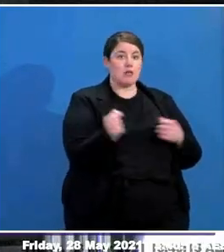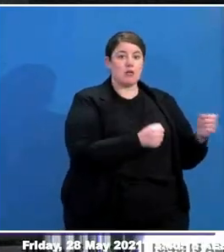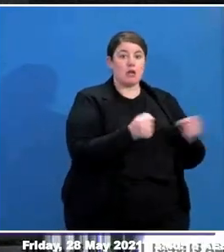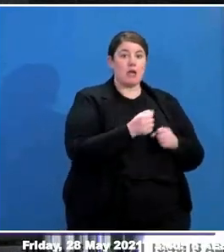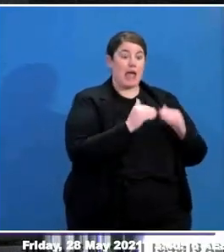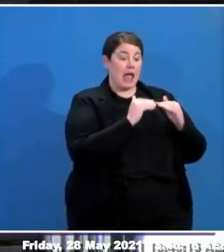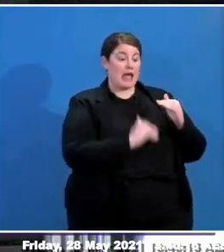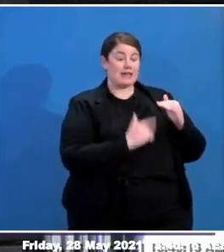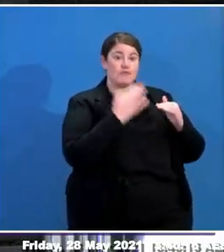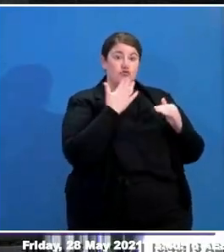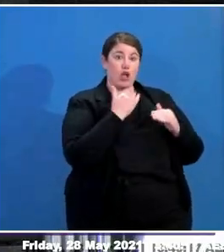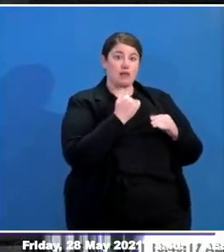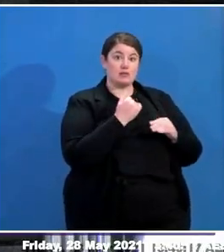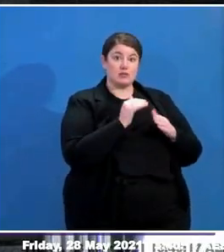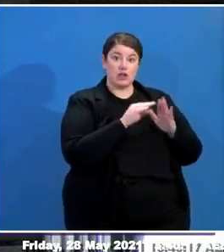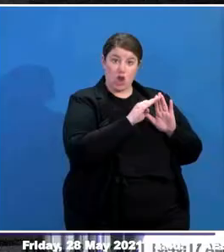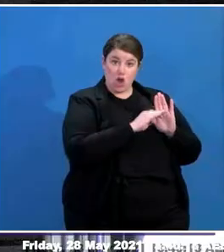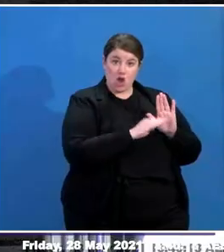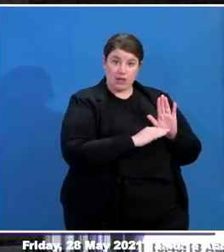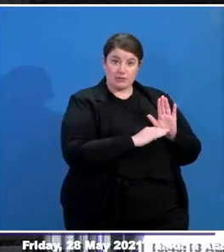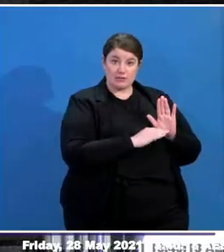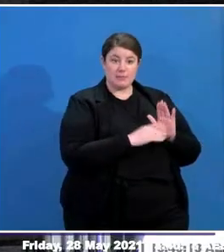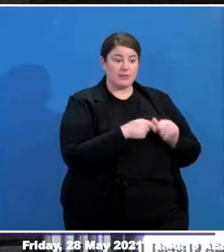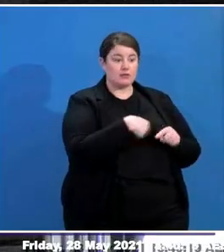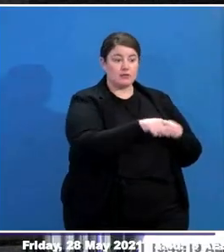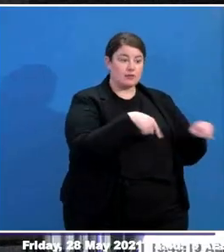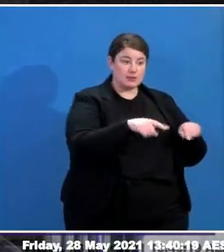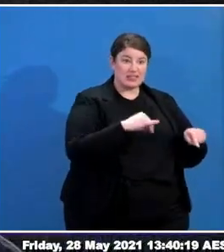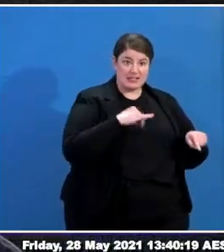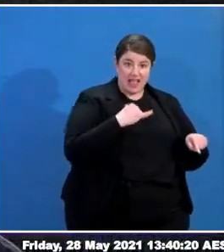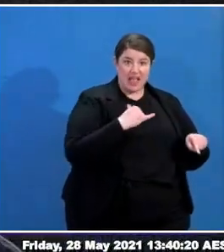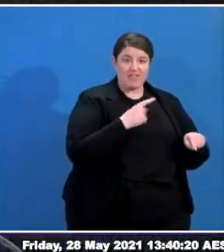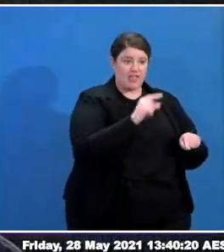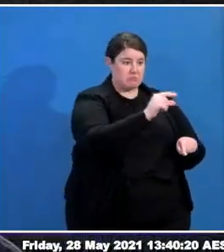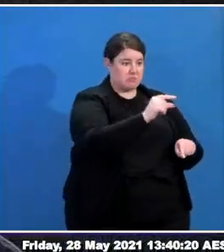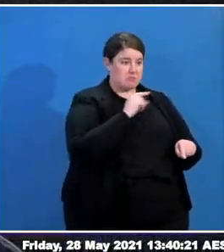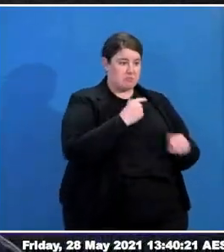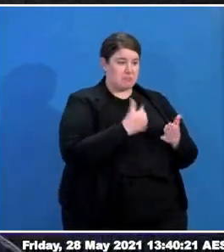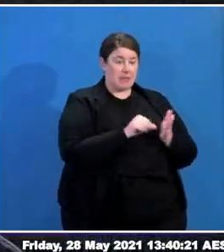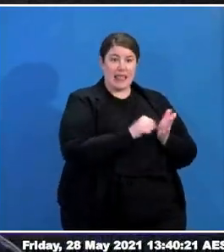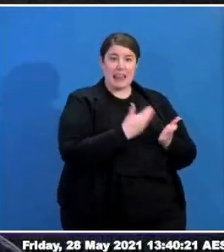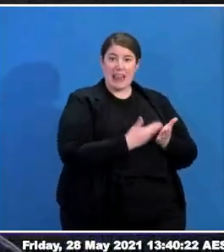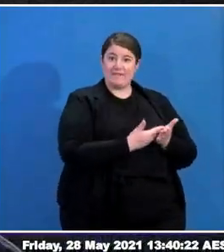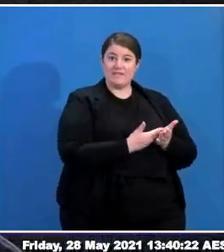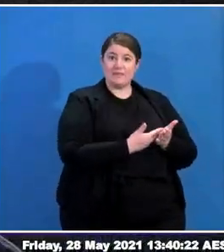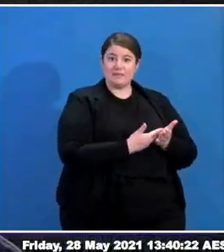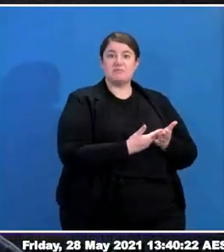guide, then they are entitled to do that and to just keep an extra margin? MR McNAUGHTON: Providers can't charge over the price guide.